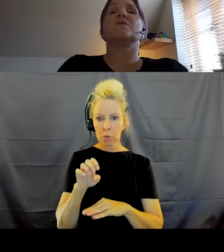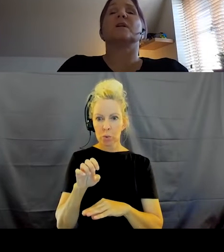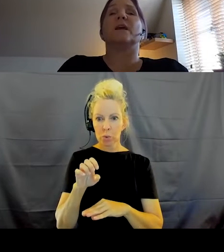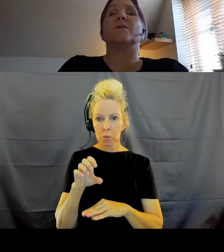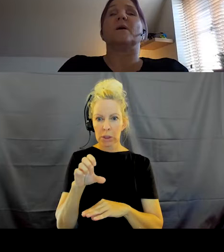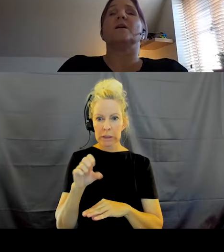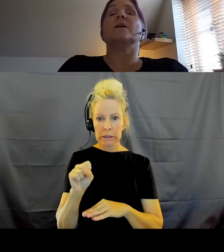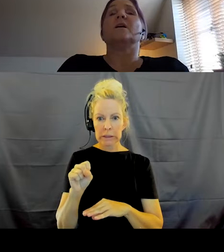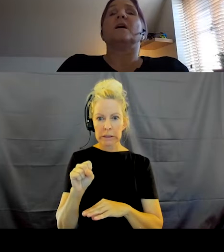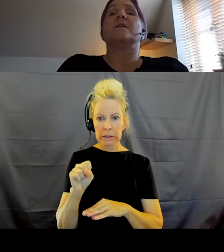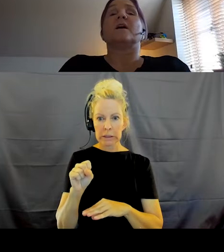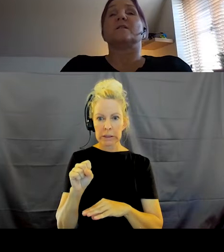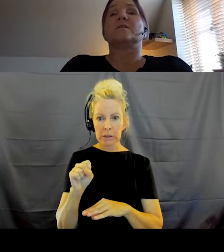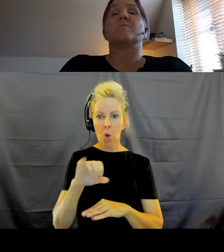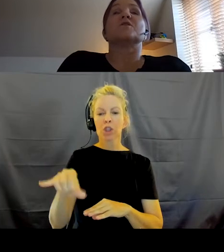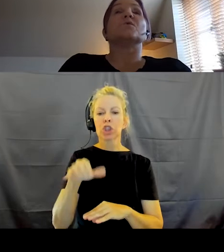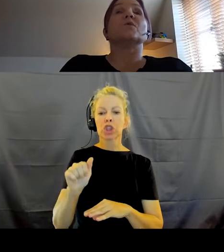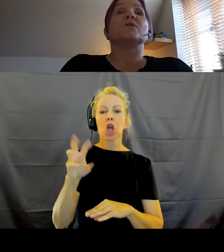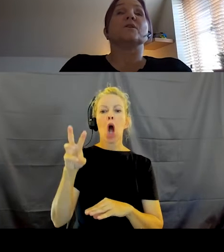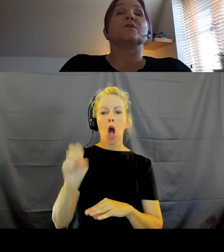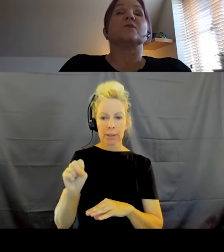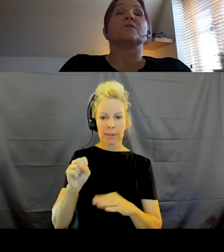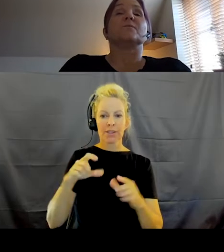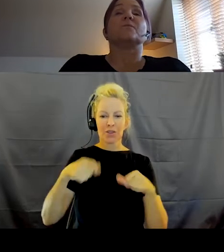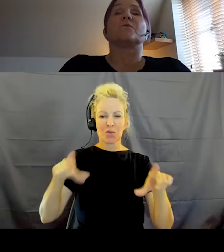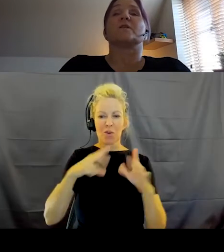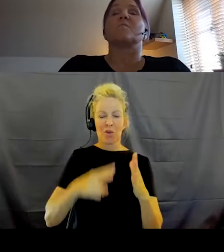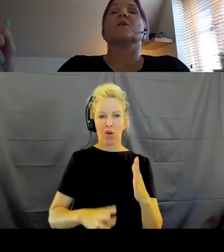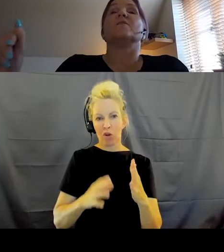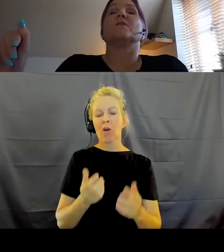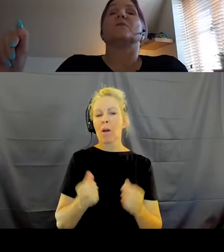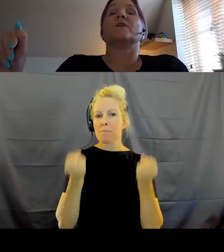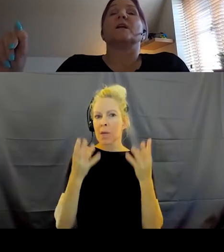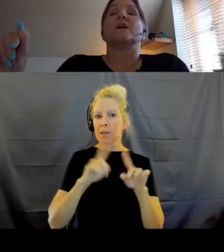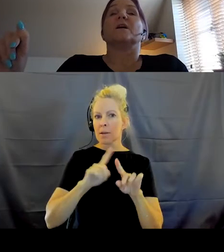naturally anyway. And has a bunch of other you can choose. So for example if you are reading